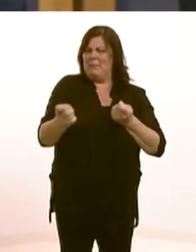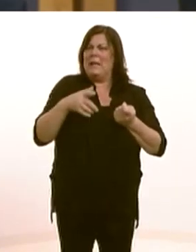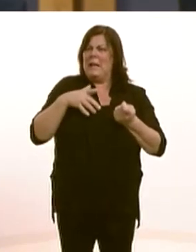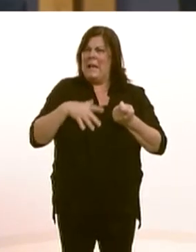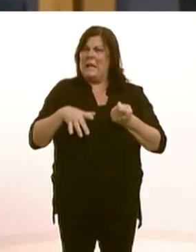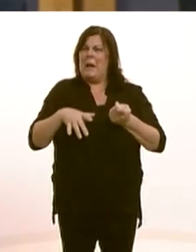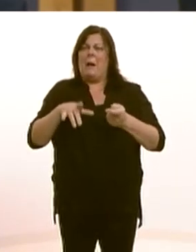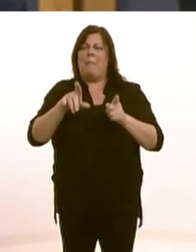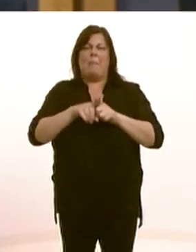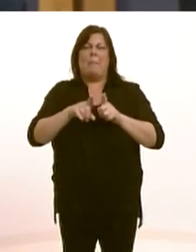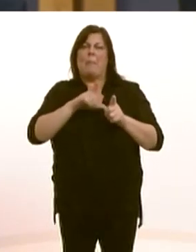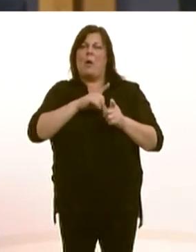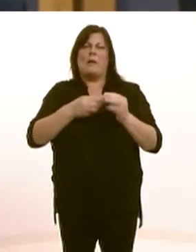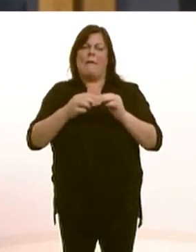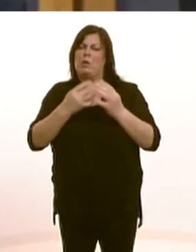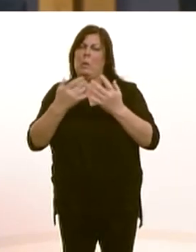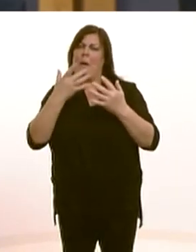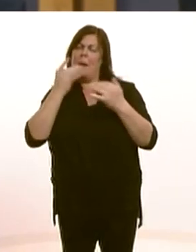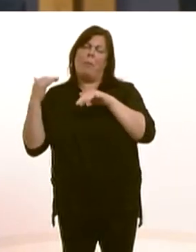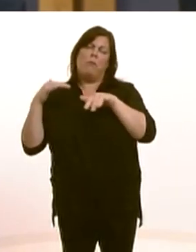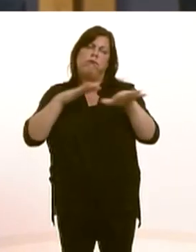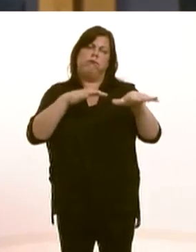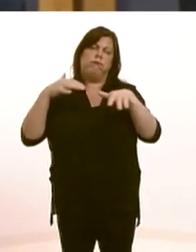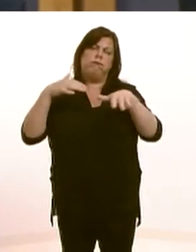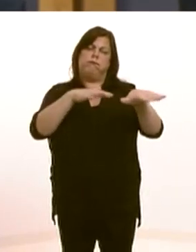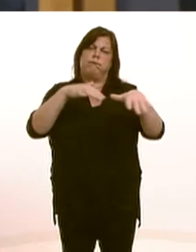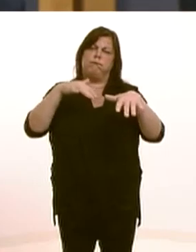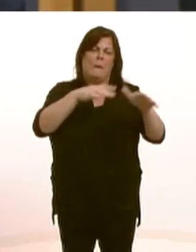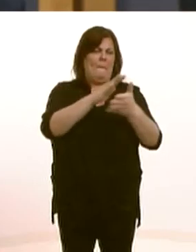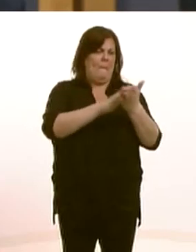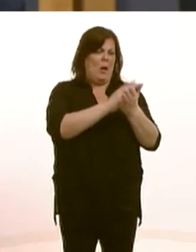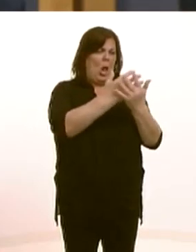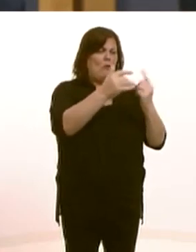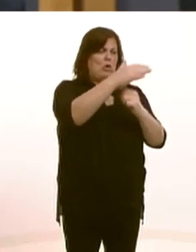is uncontrolled into this country, all kinds of social complications are created and the